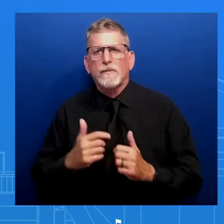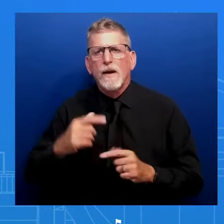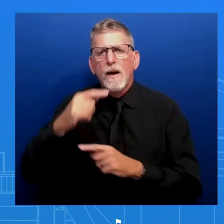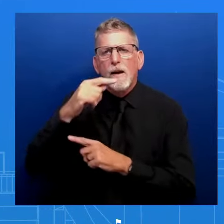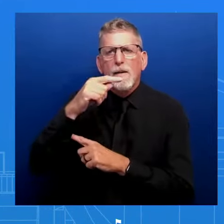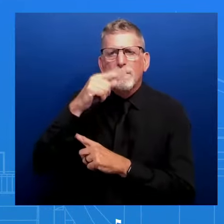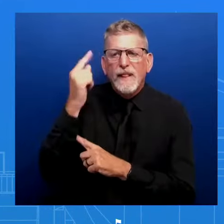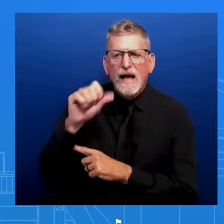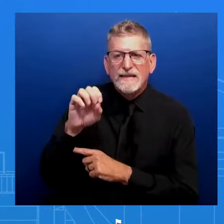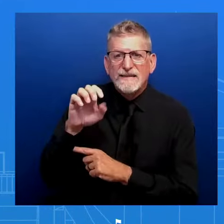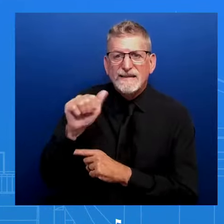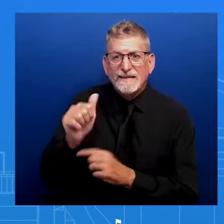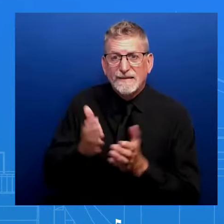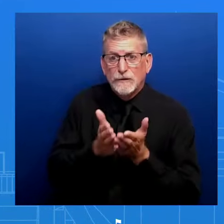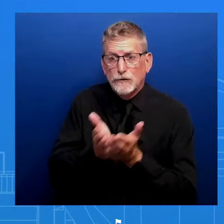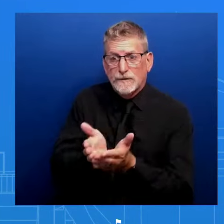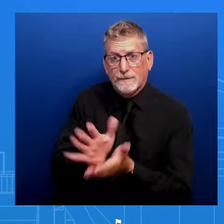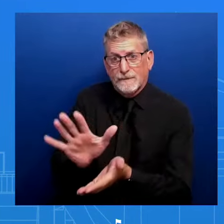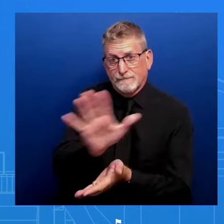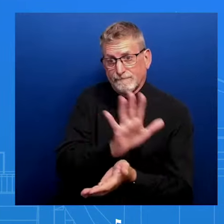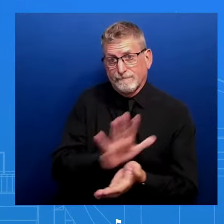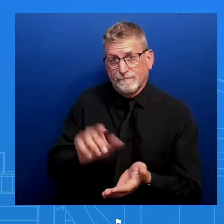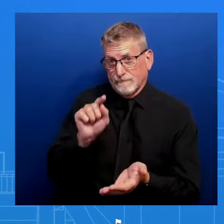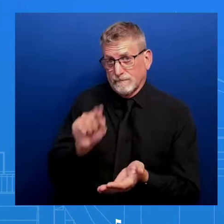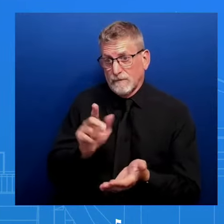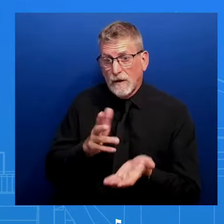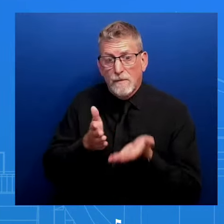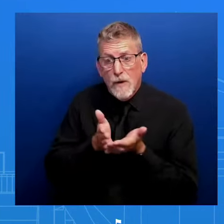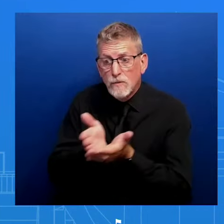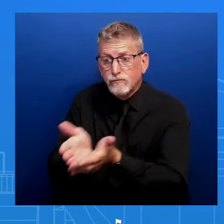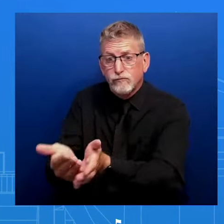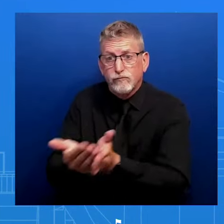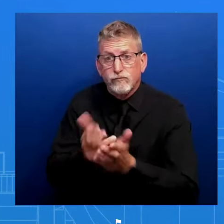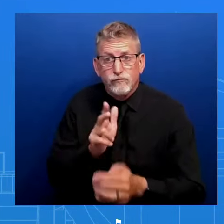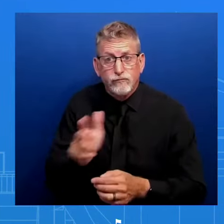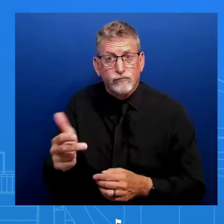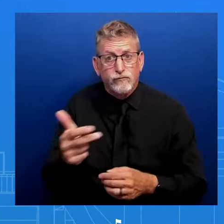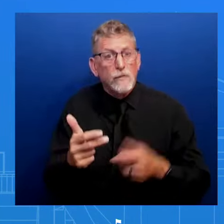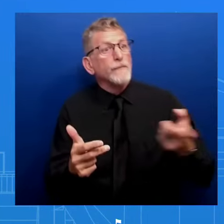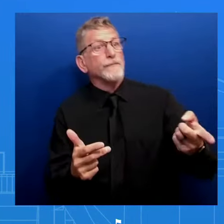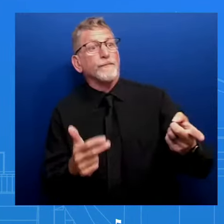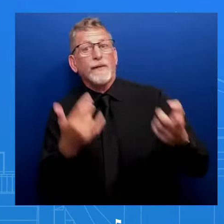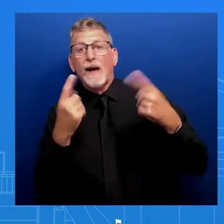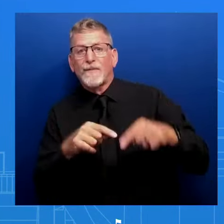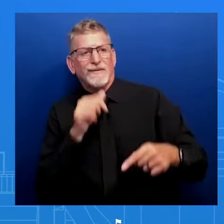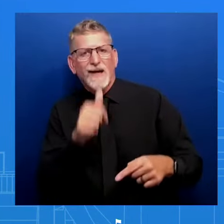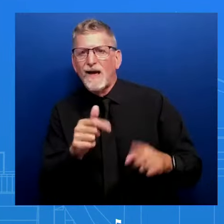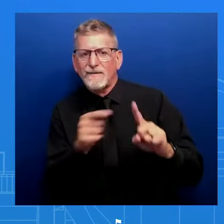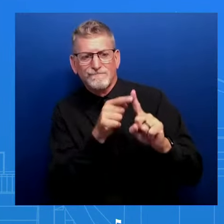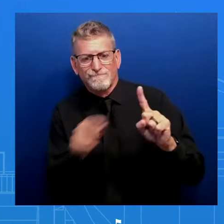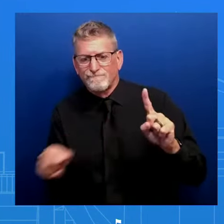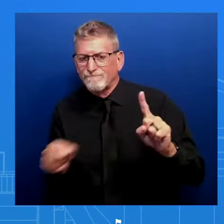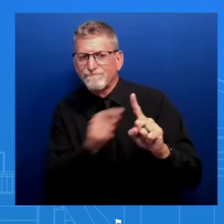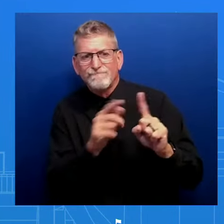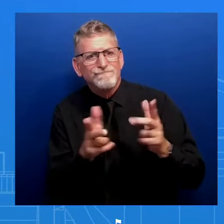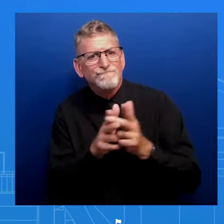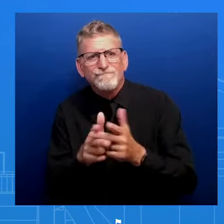And, obviously, that's not going to happen now or at least for some time. So, we are working with our EU partners,